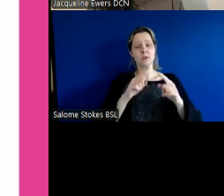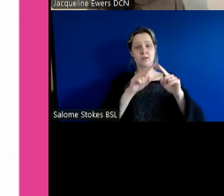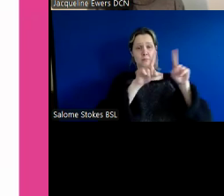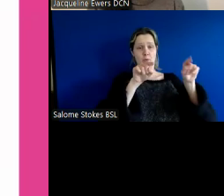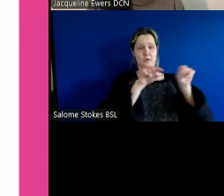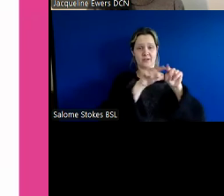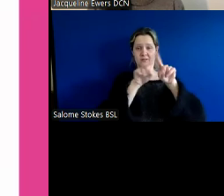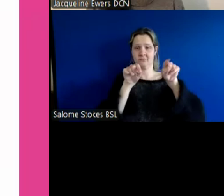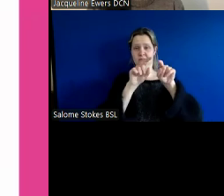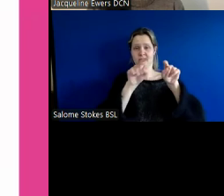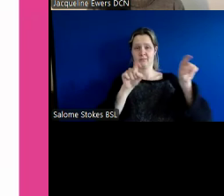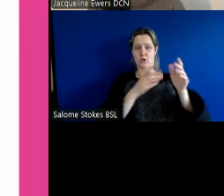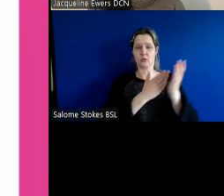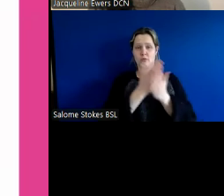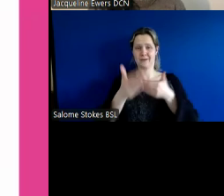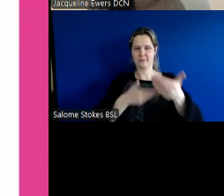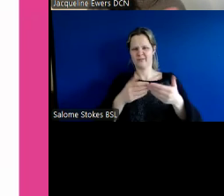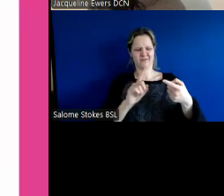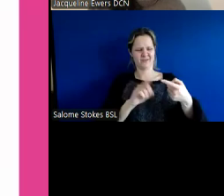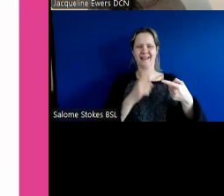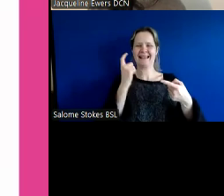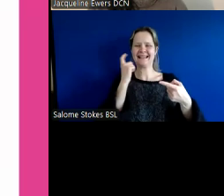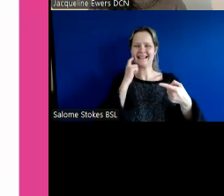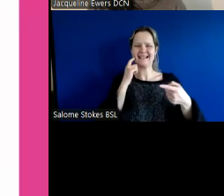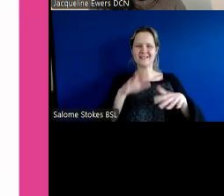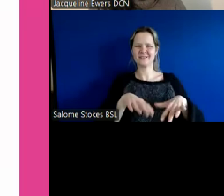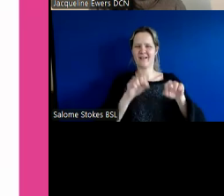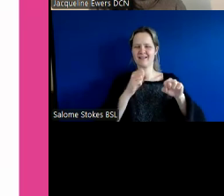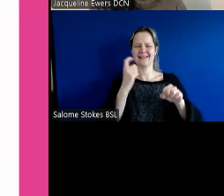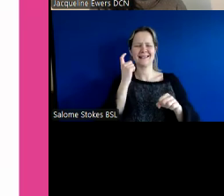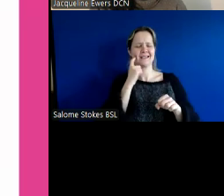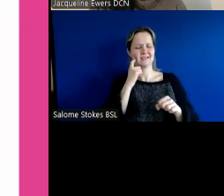We're going to start with it is easy to start. It is easy to get started with email marketing.